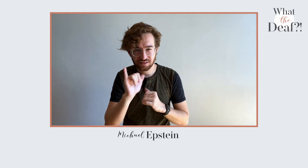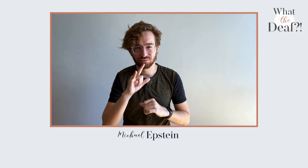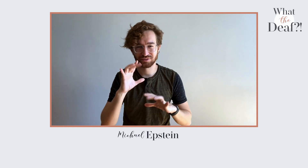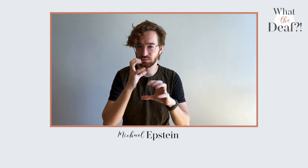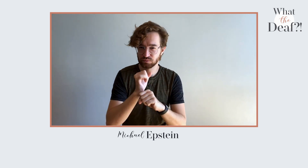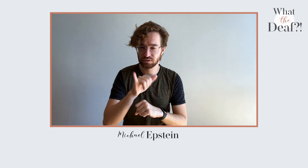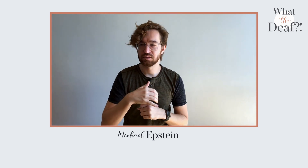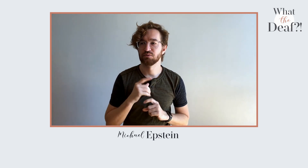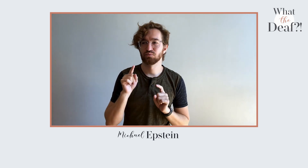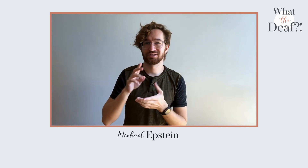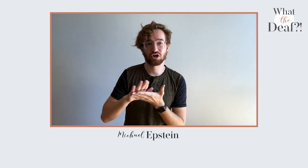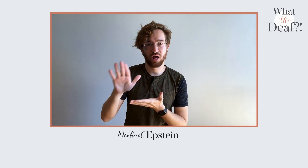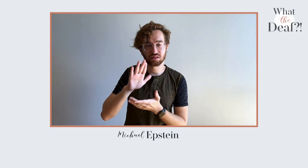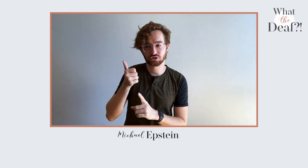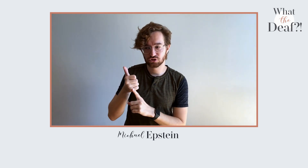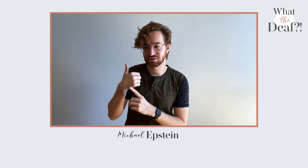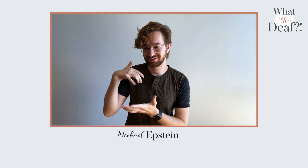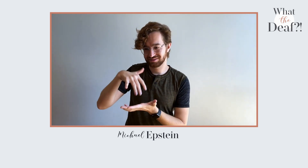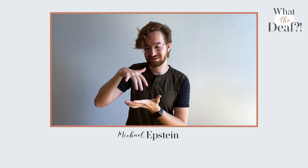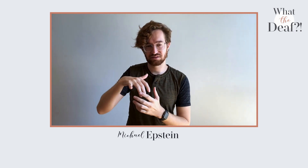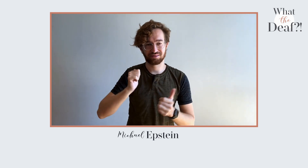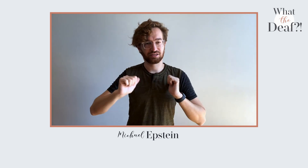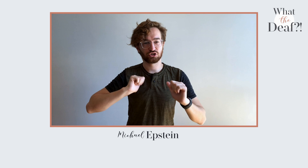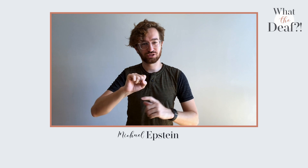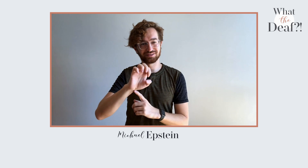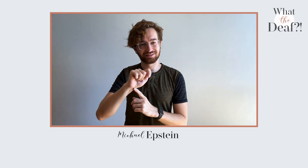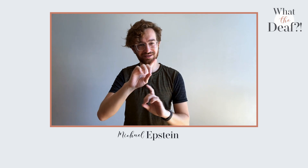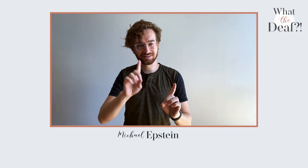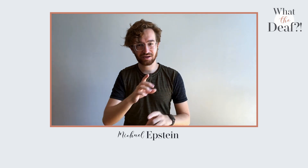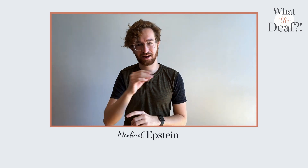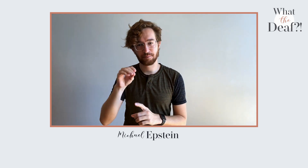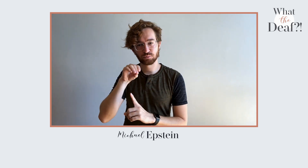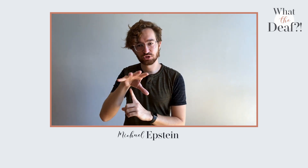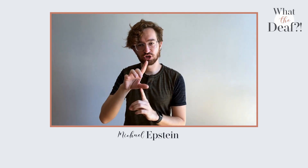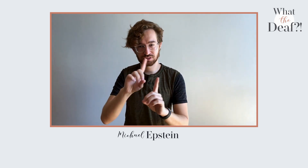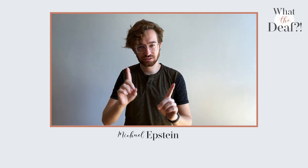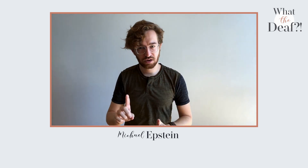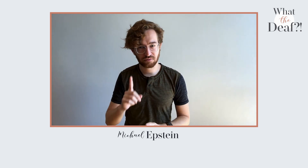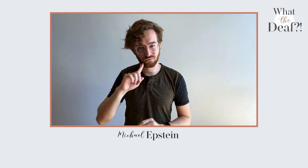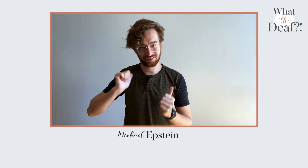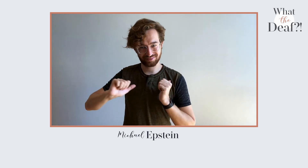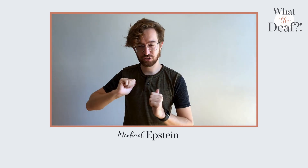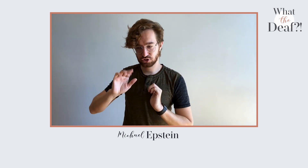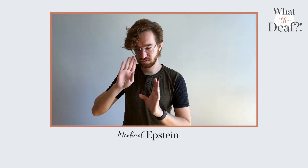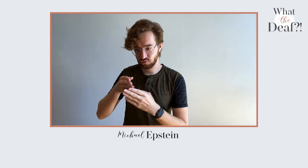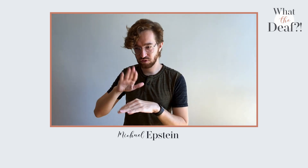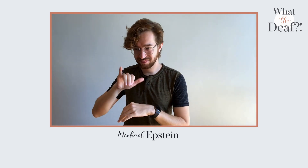I was very fascinated with that. So I went to college and studied theater set design and projection design for theater specifically.